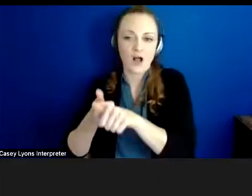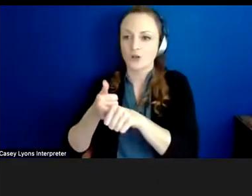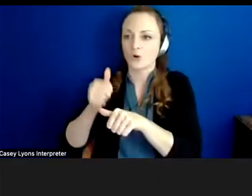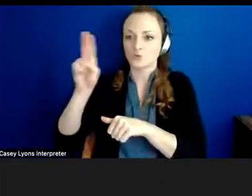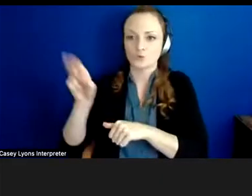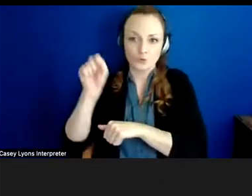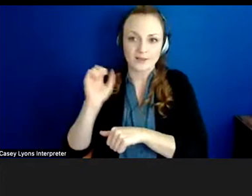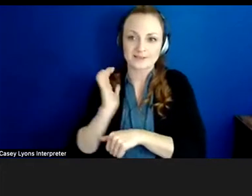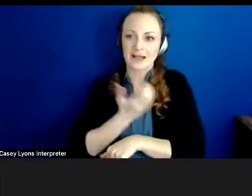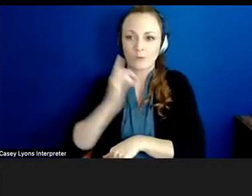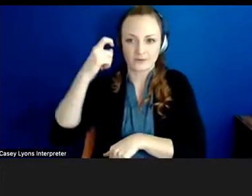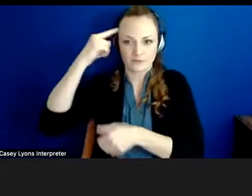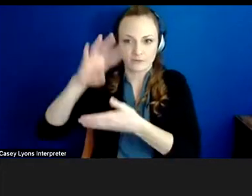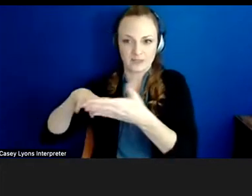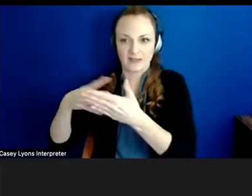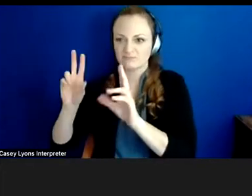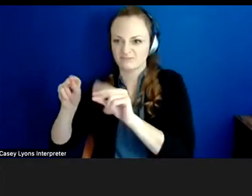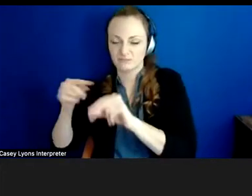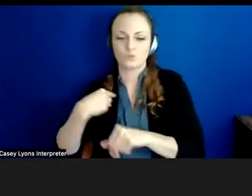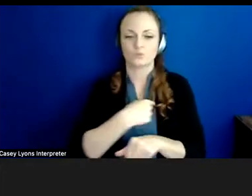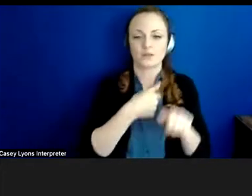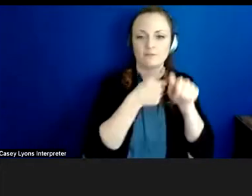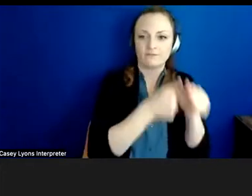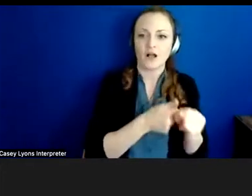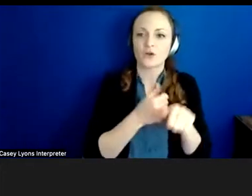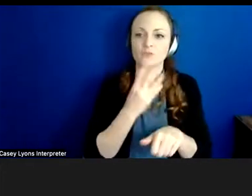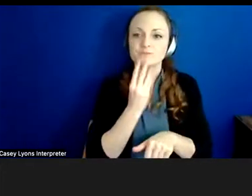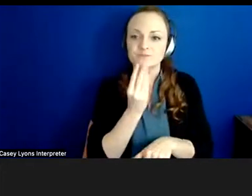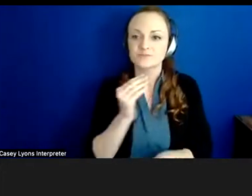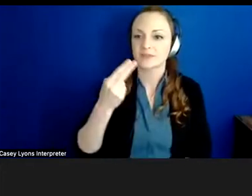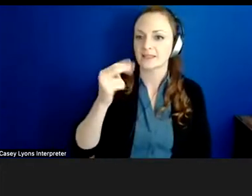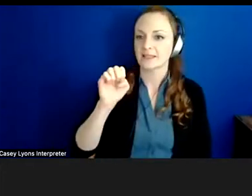19:11:14 of America, but based on a Hebrew calendar the Hebrew calendar, has 13 months.